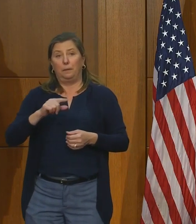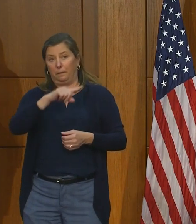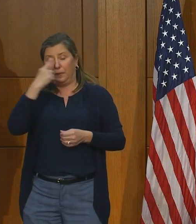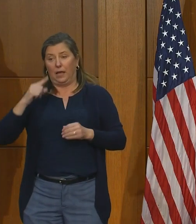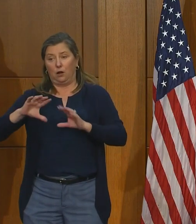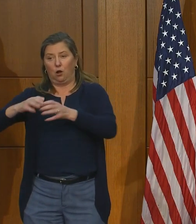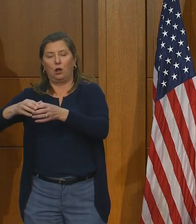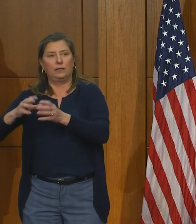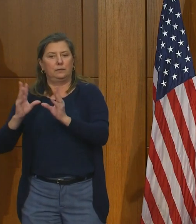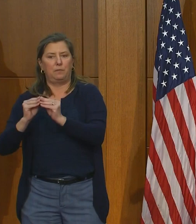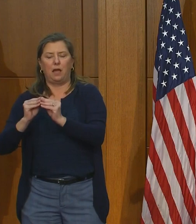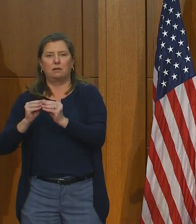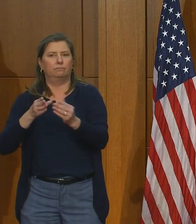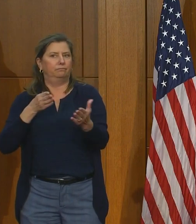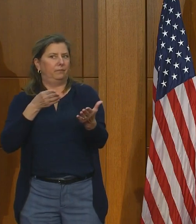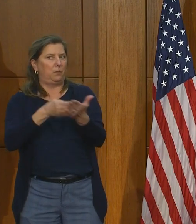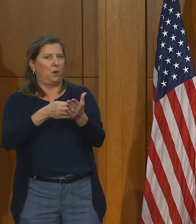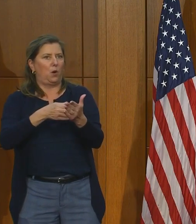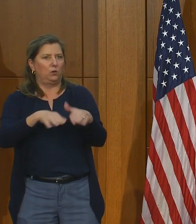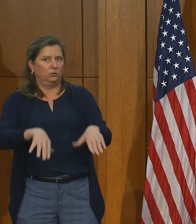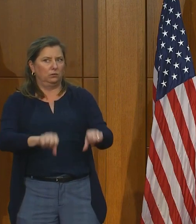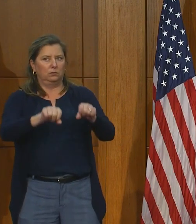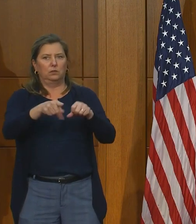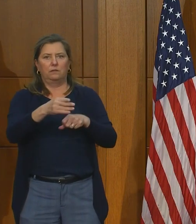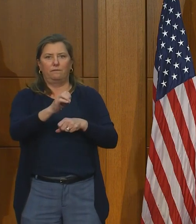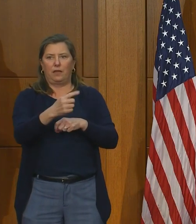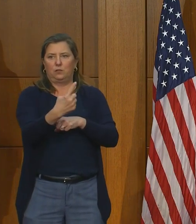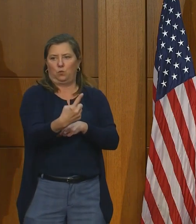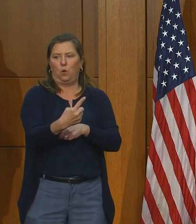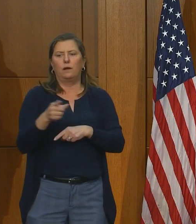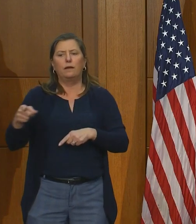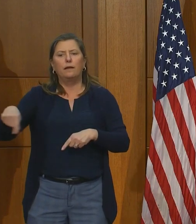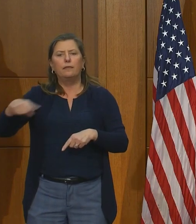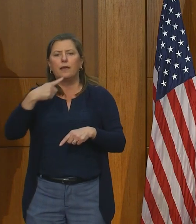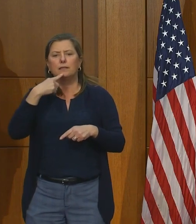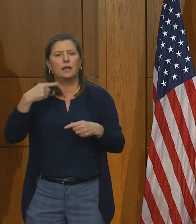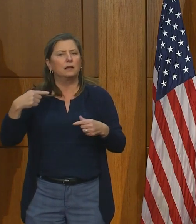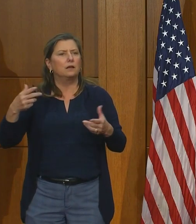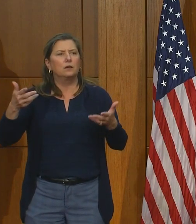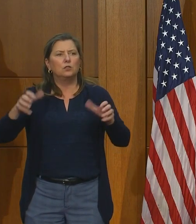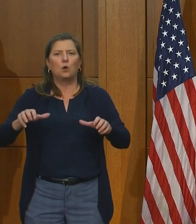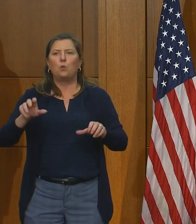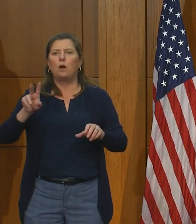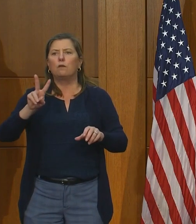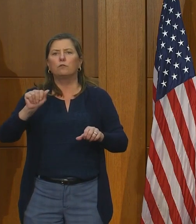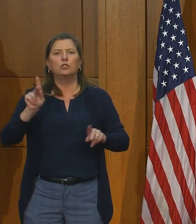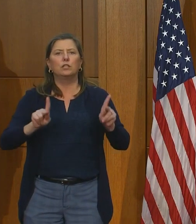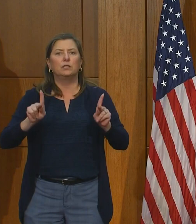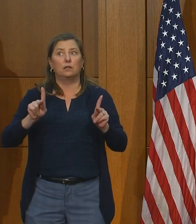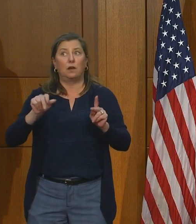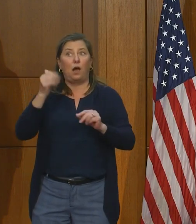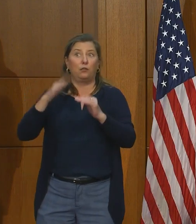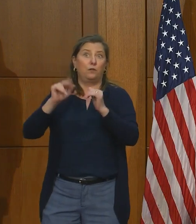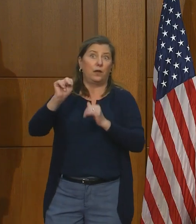NATIVE BLACK CAUCUS MET THIS WEEK AND THEY'RE QUITE OPPOSED TO MOVING INTO PHASE ONE- THEY